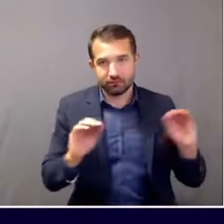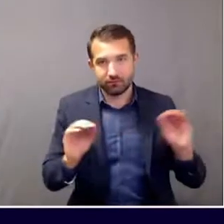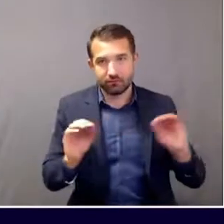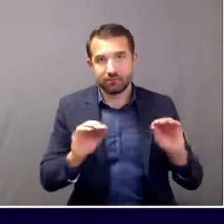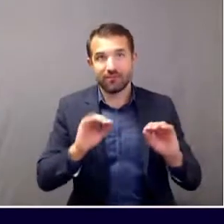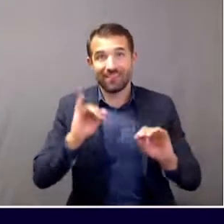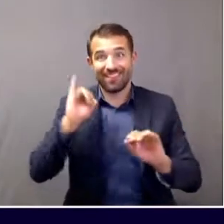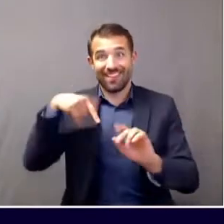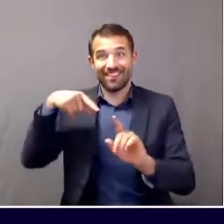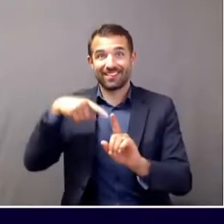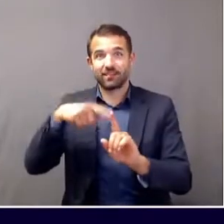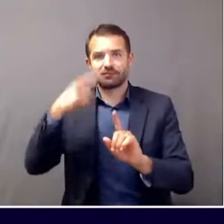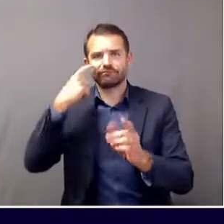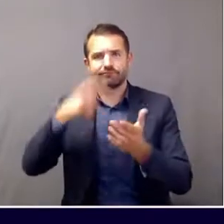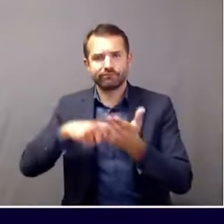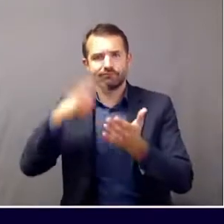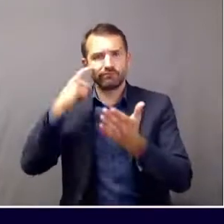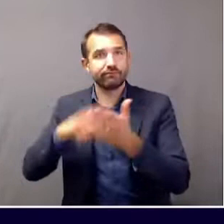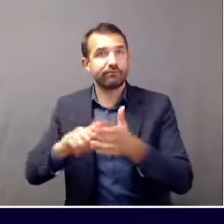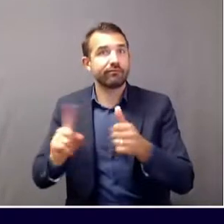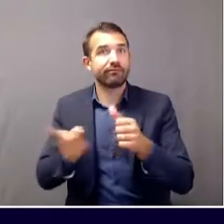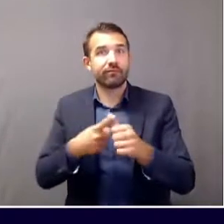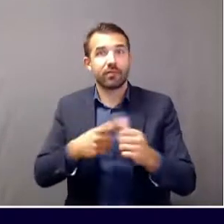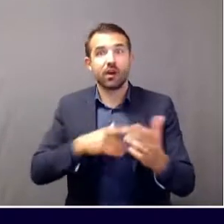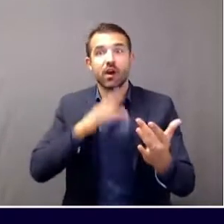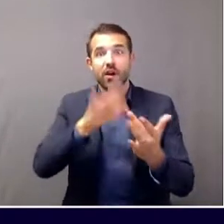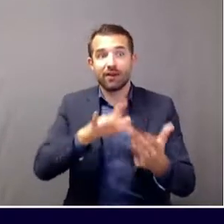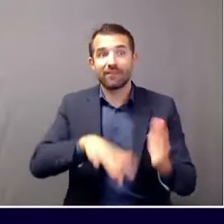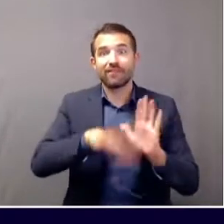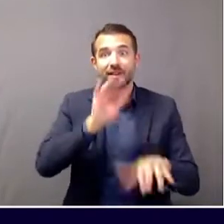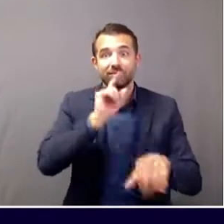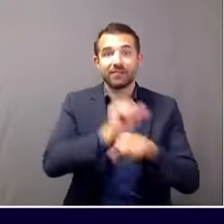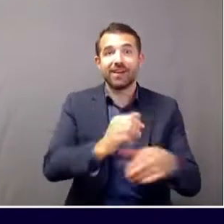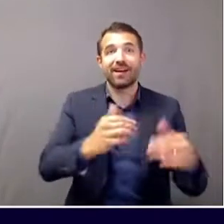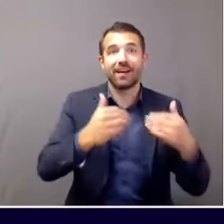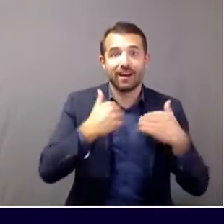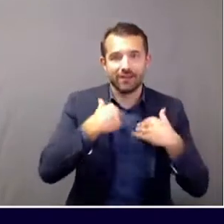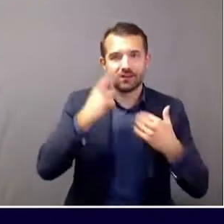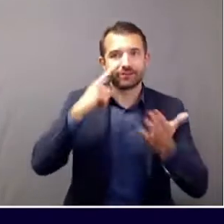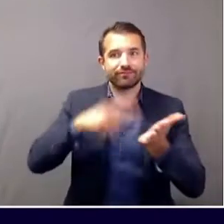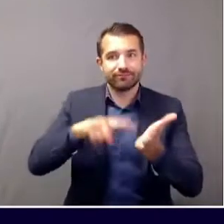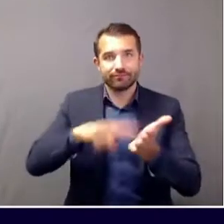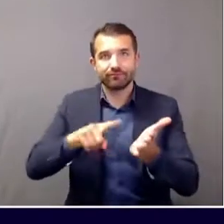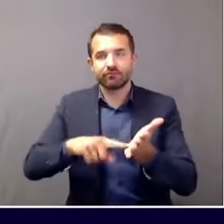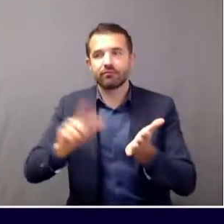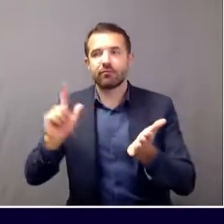start putting together pieces of